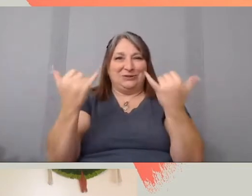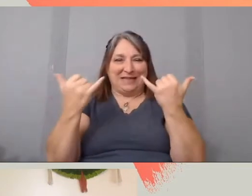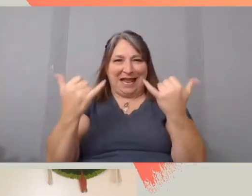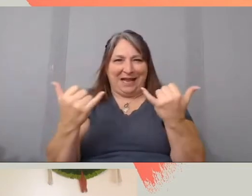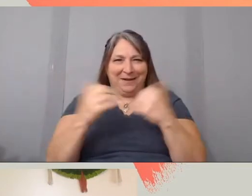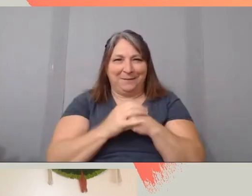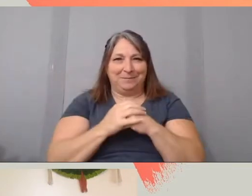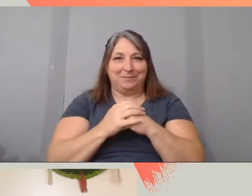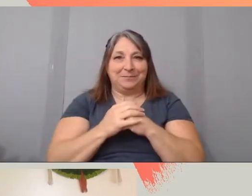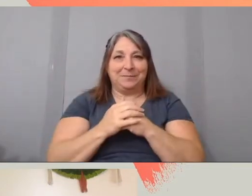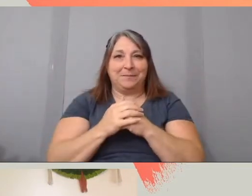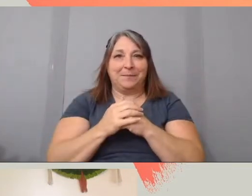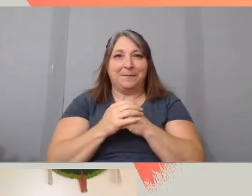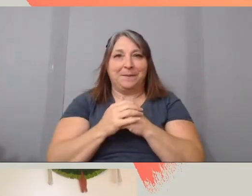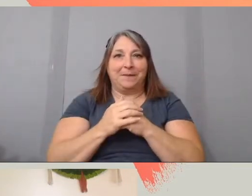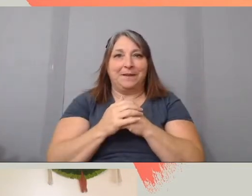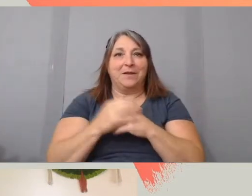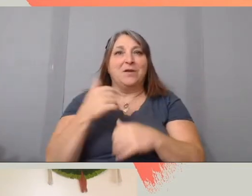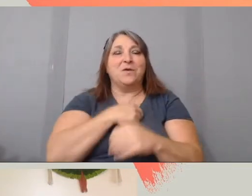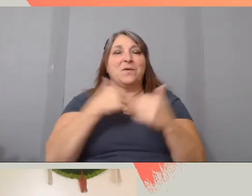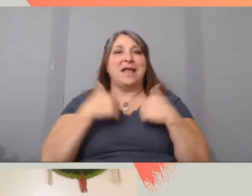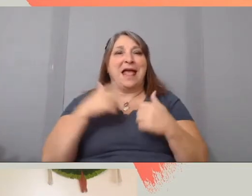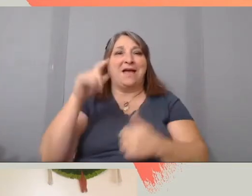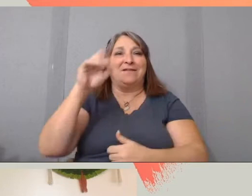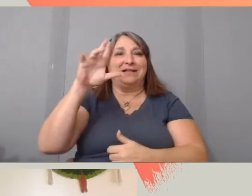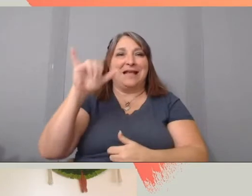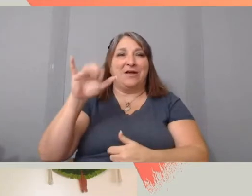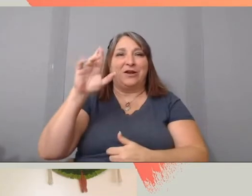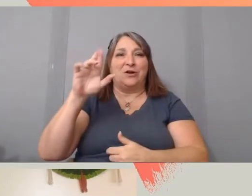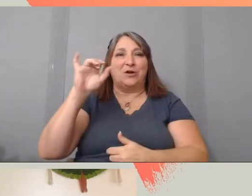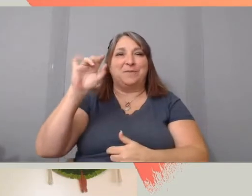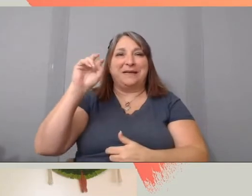We have Larry Irving with us in spirit, but not in reality.